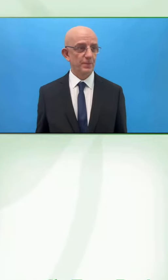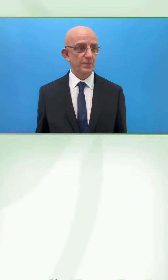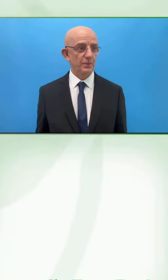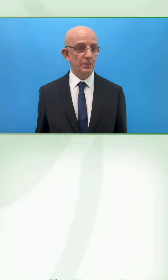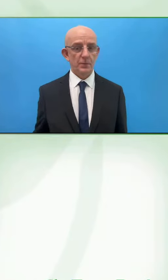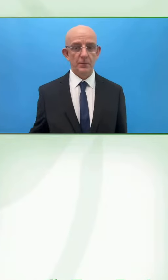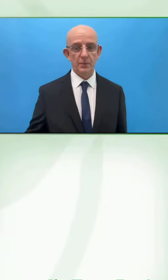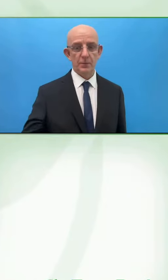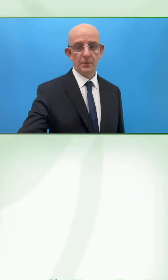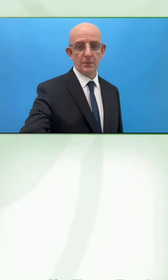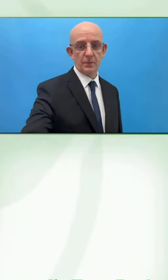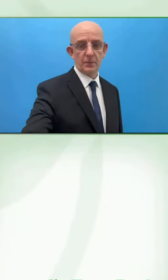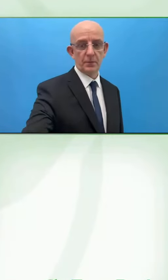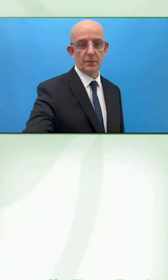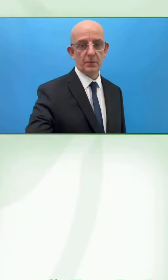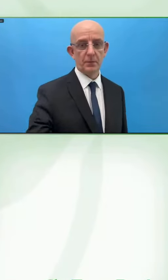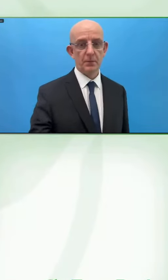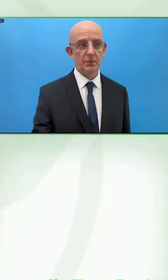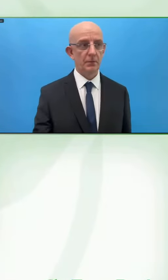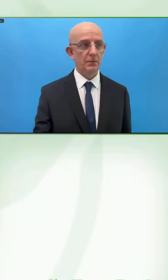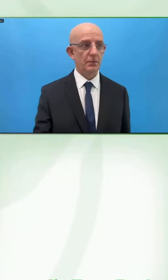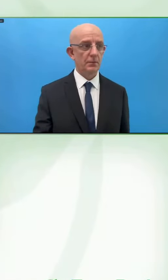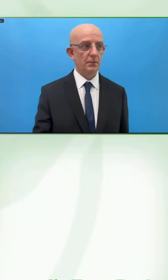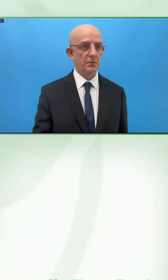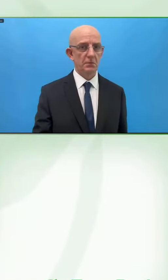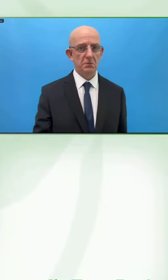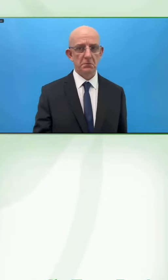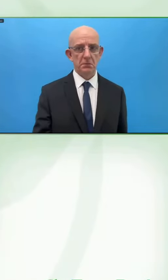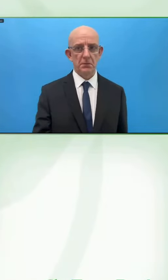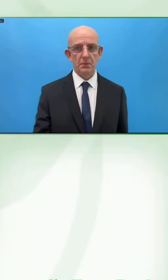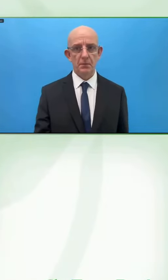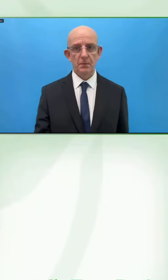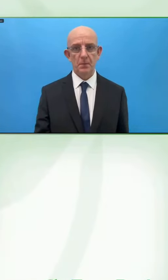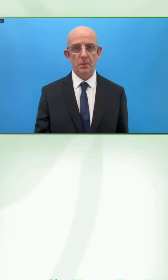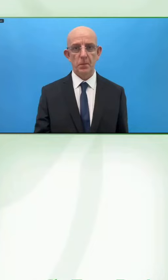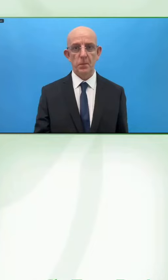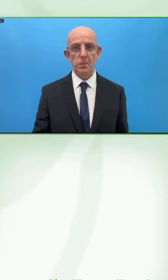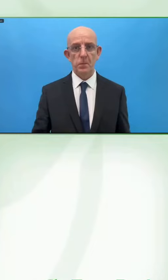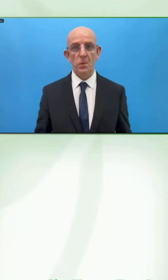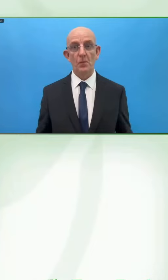I will just start with the background of Discovery Awards.